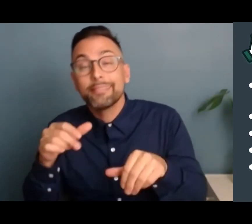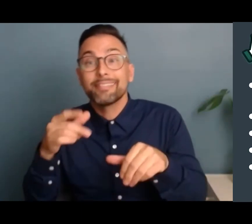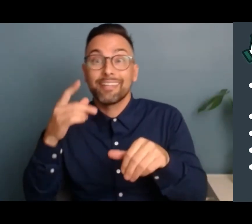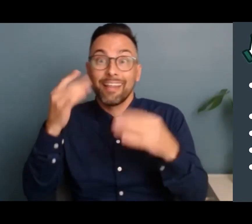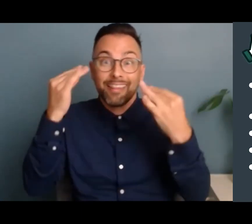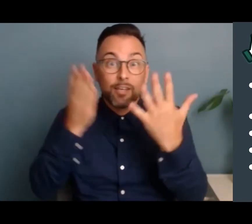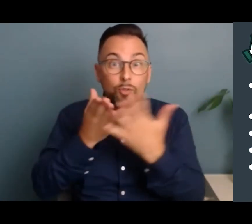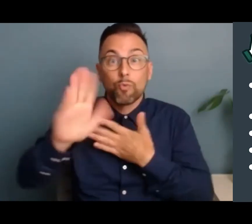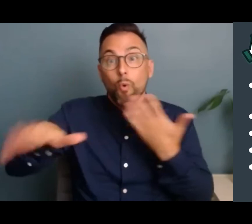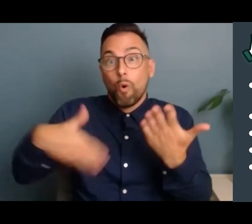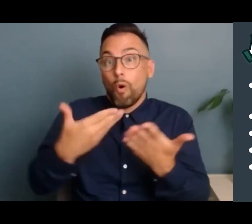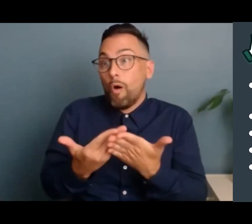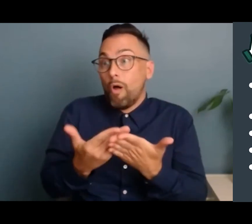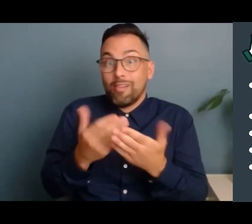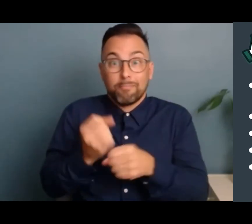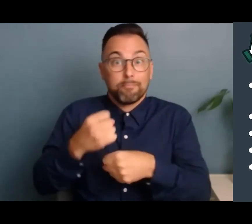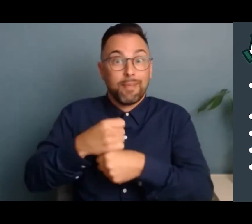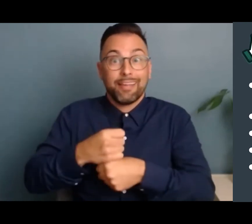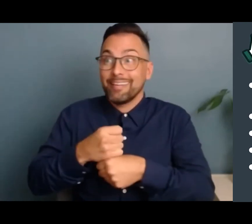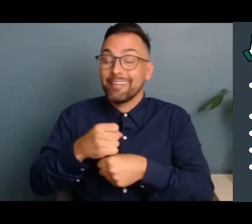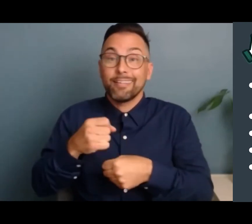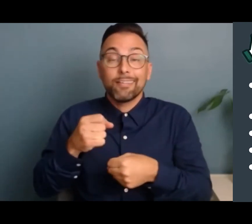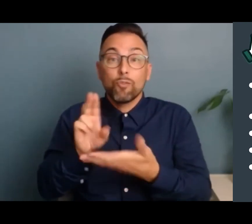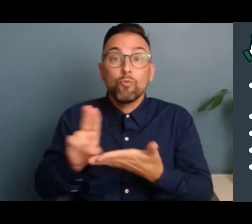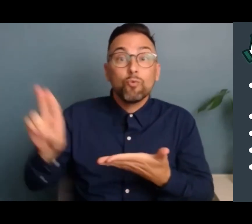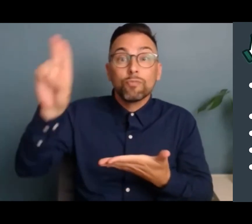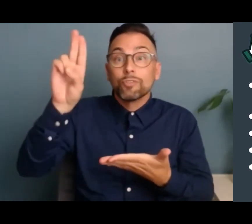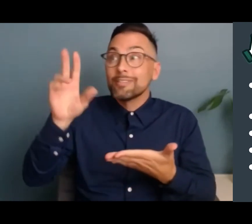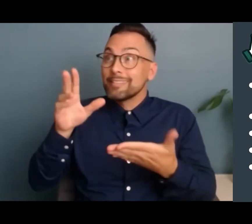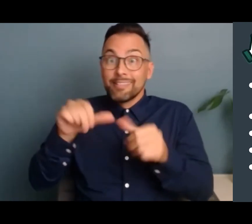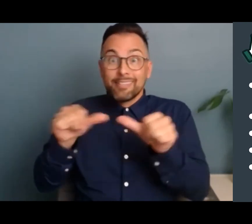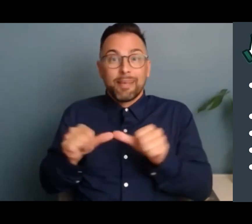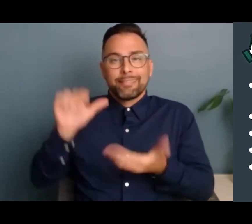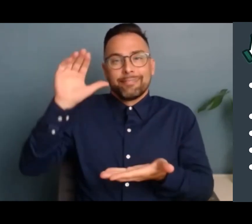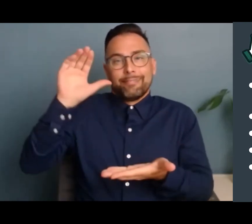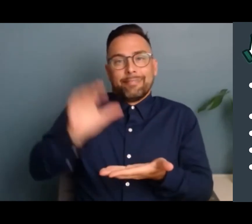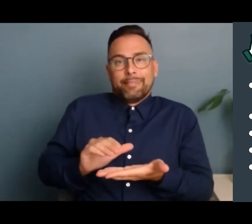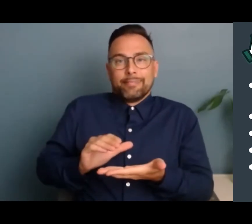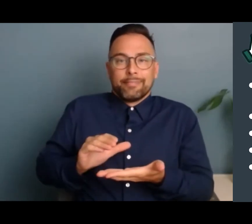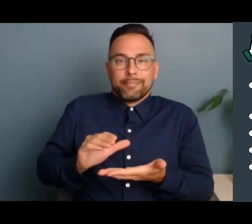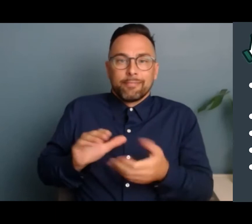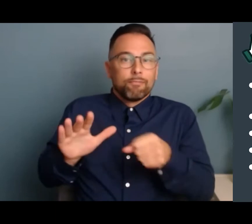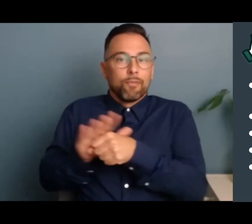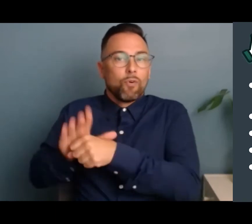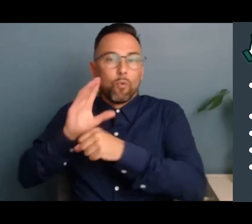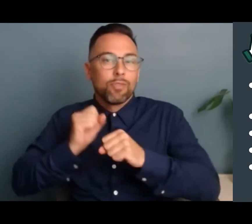thinking through everything, making the university space